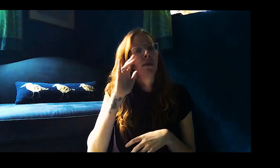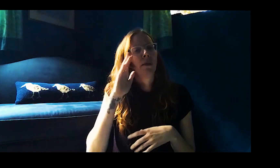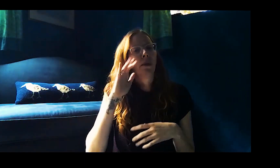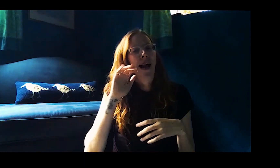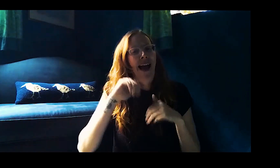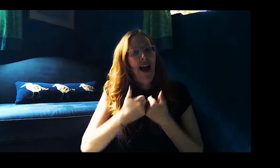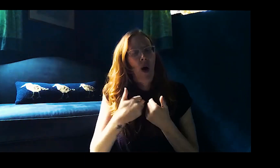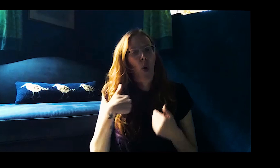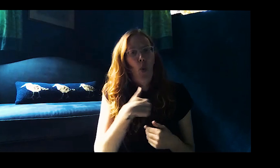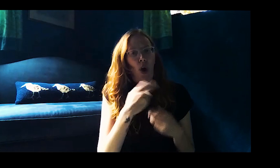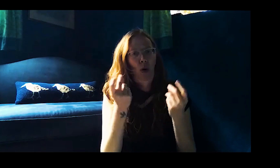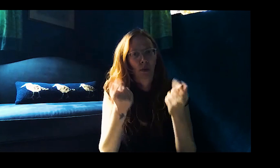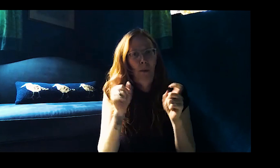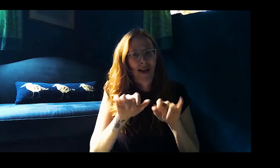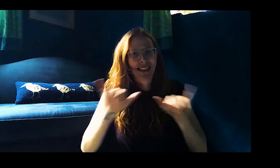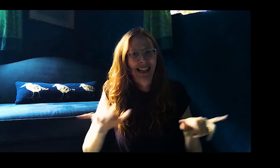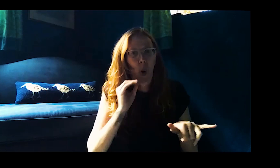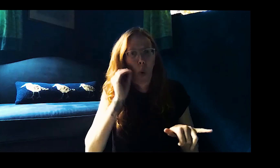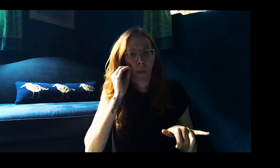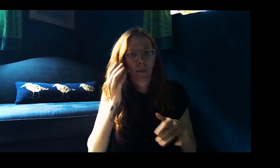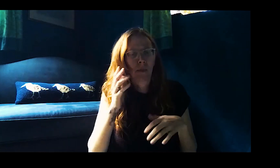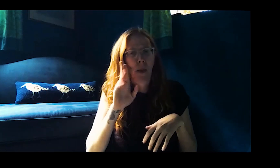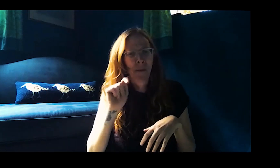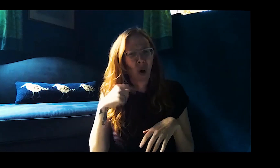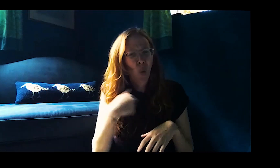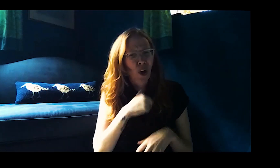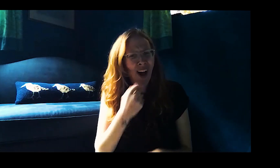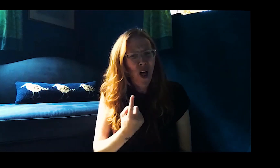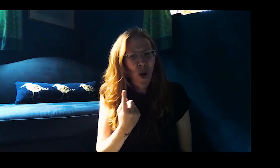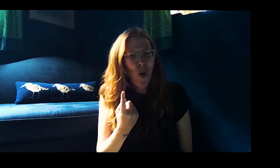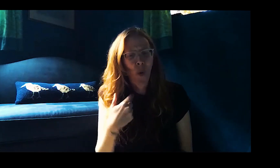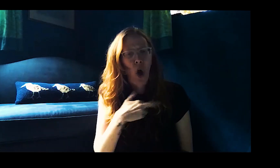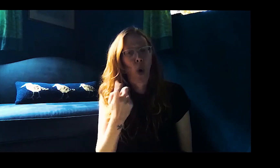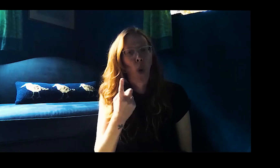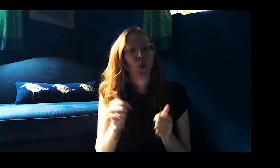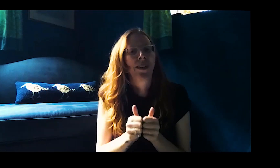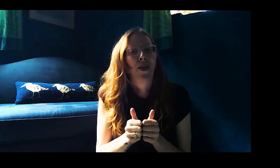moment where I'm thinking - you know, we're not alone. I mean, we're alone, but we're together,